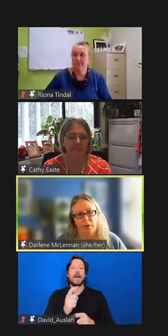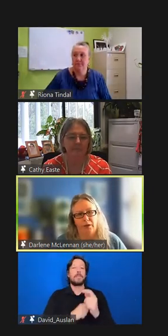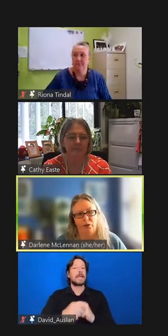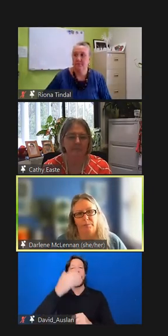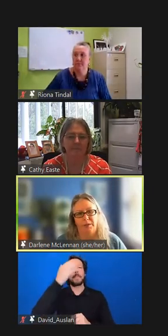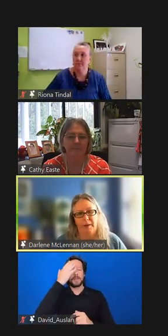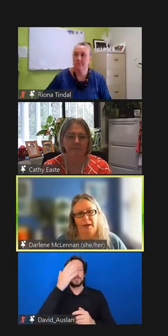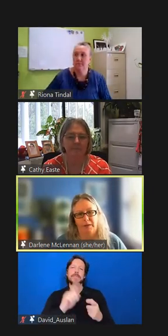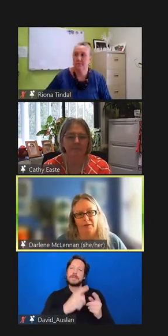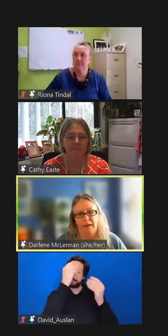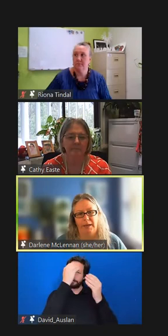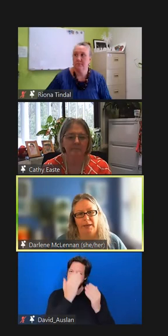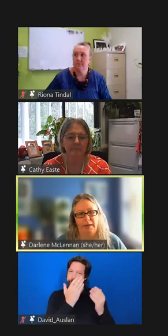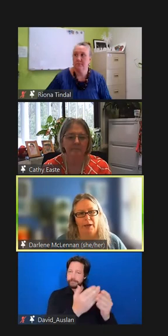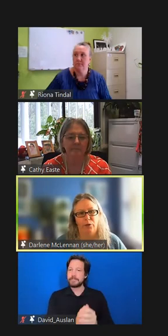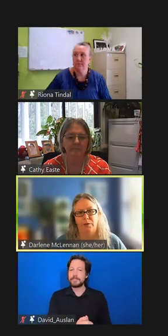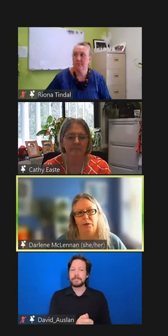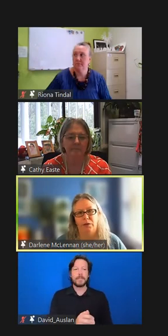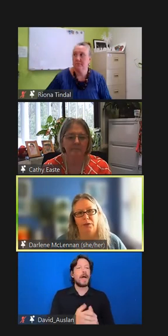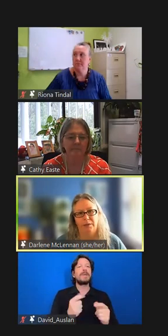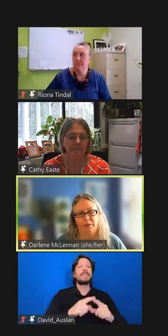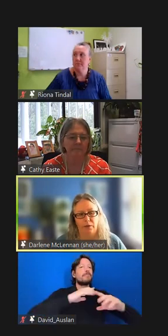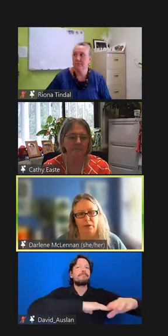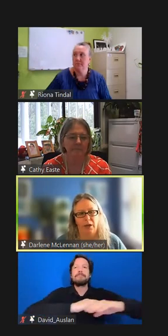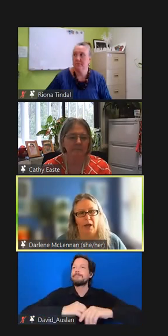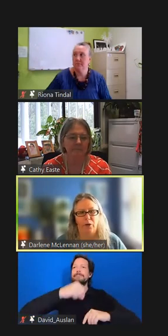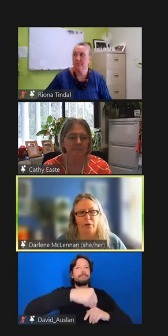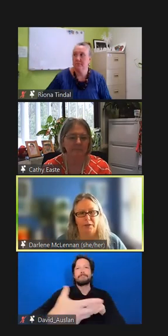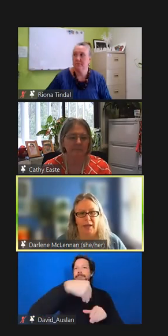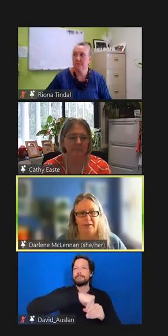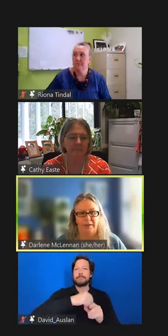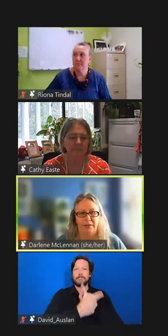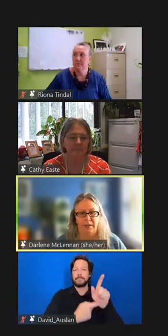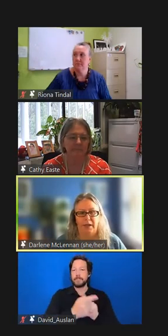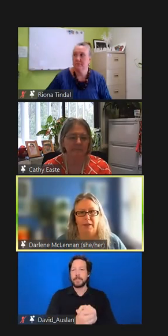all the countries participating in this meeting and also acknowledge elders and ancestors and